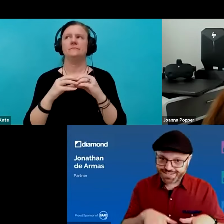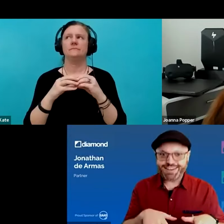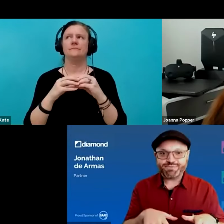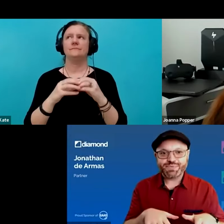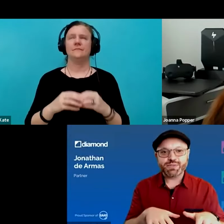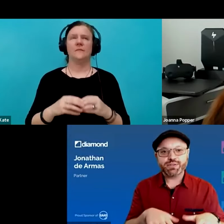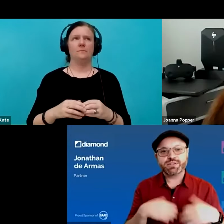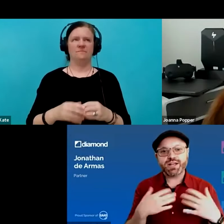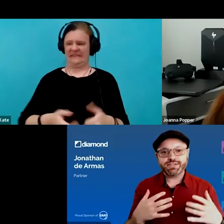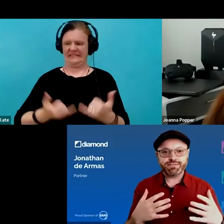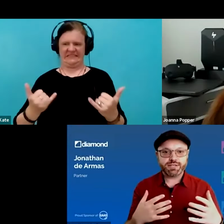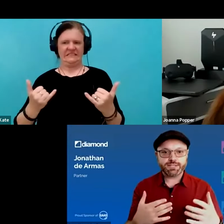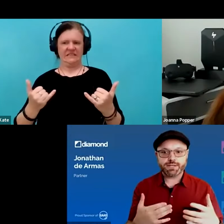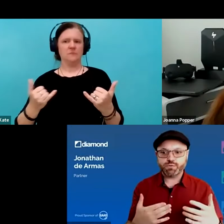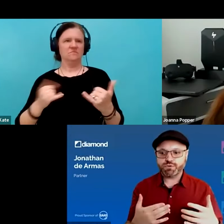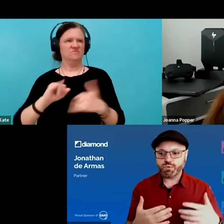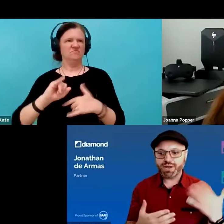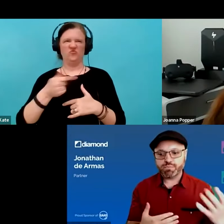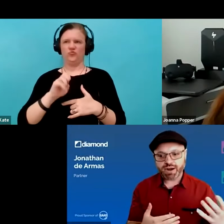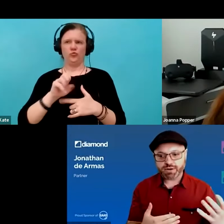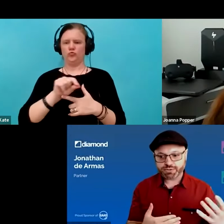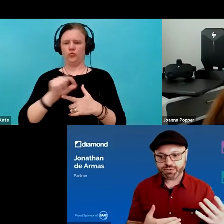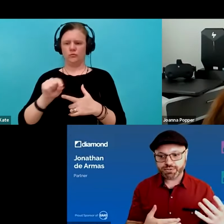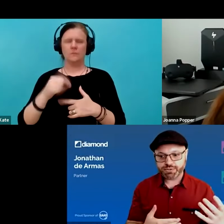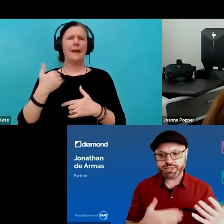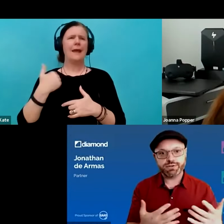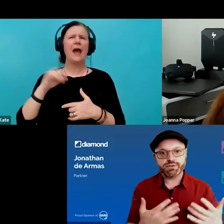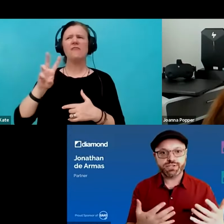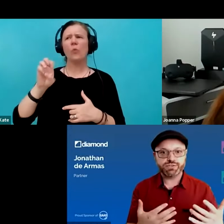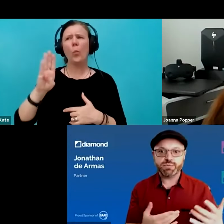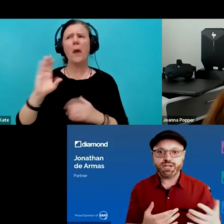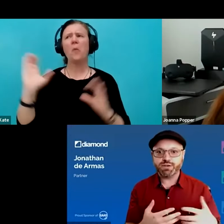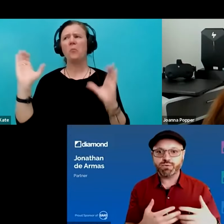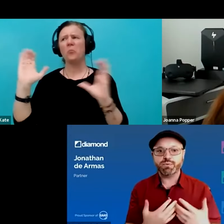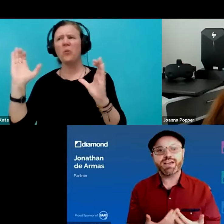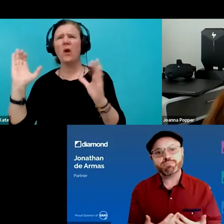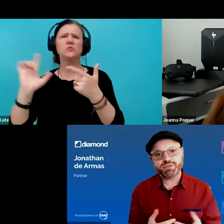today. There's lots of things for web browsers and other digital media where